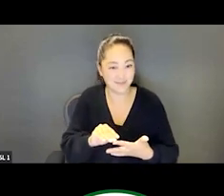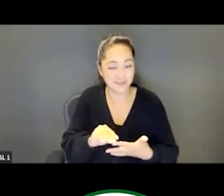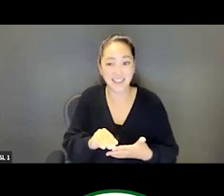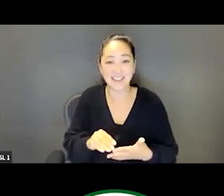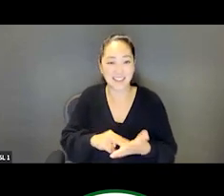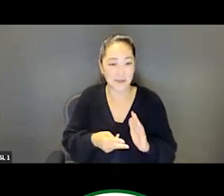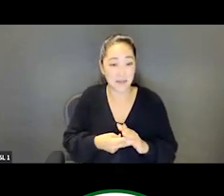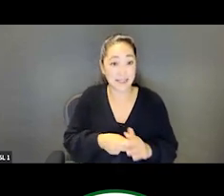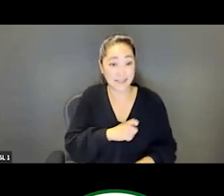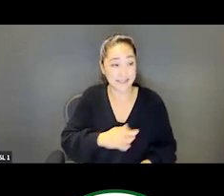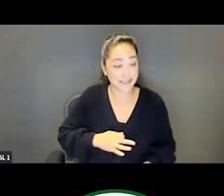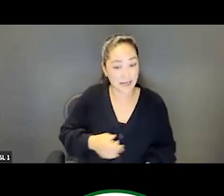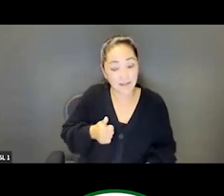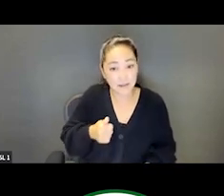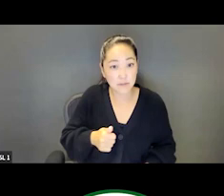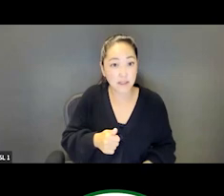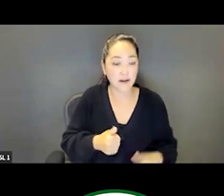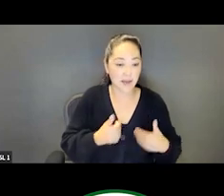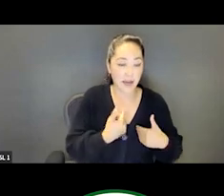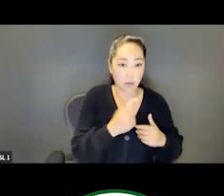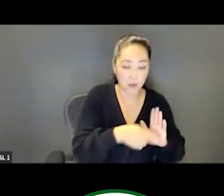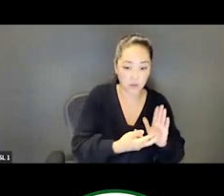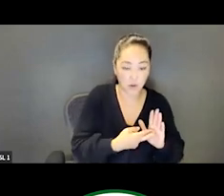kind of the accessibility person.